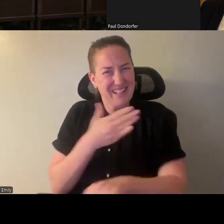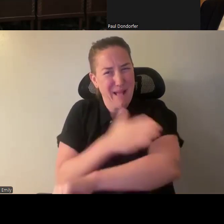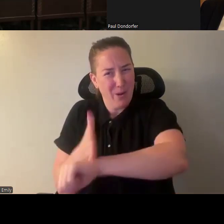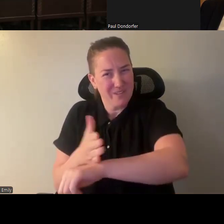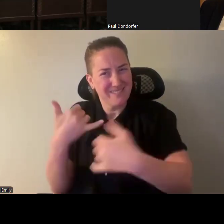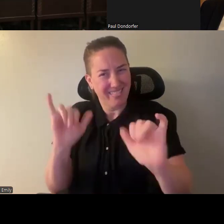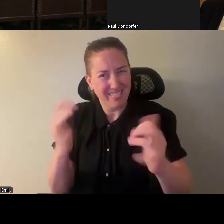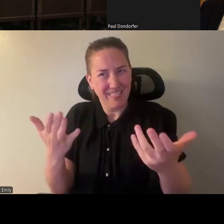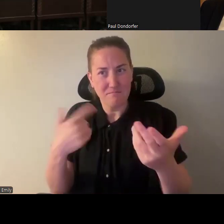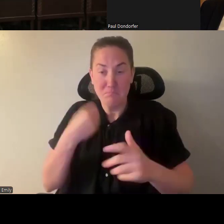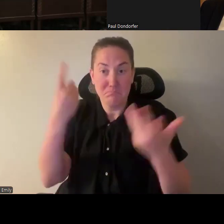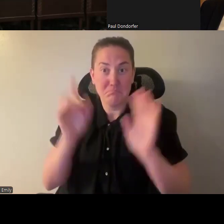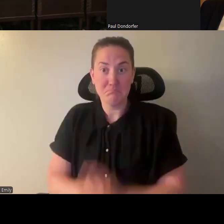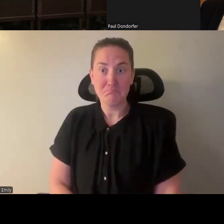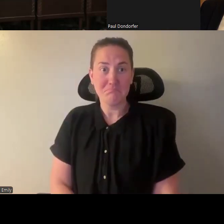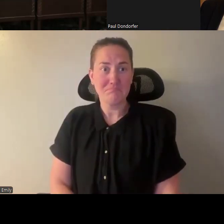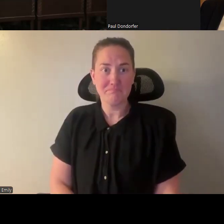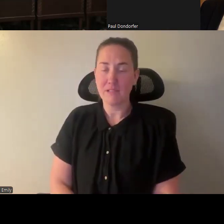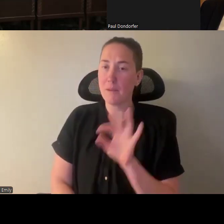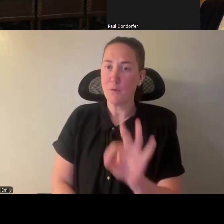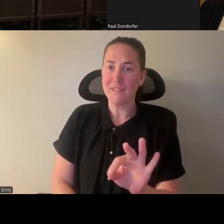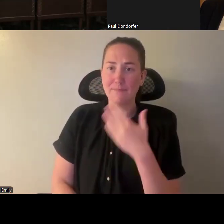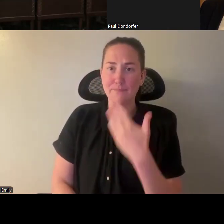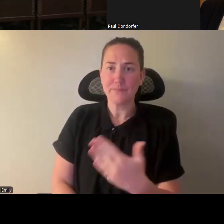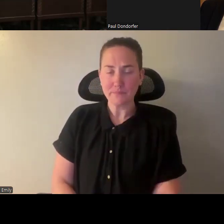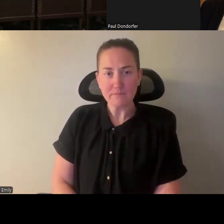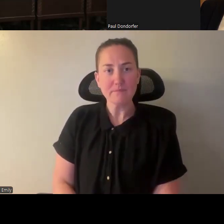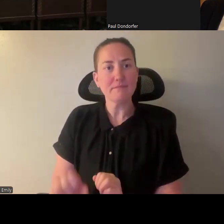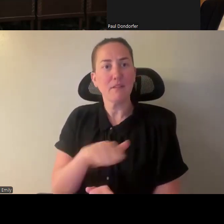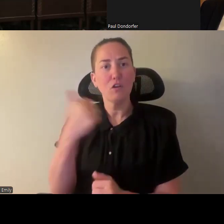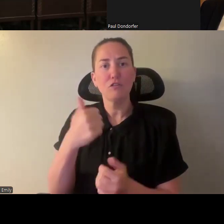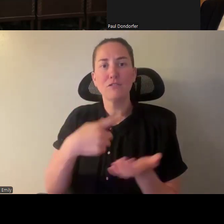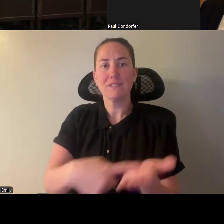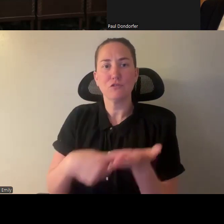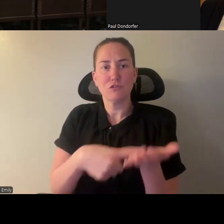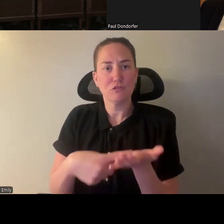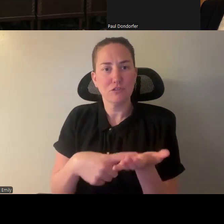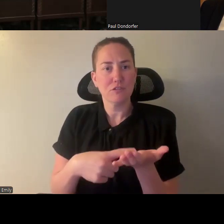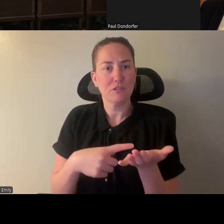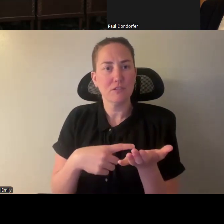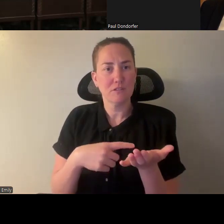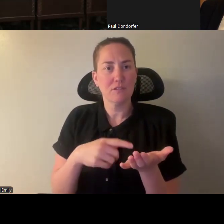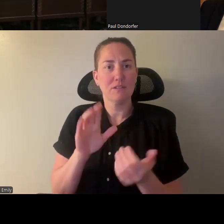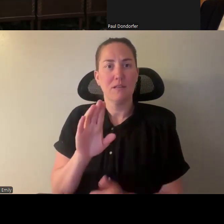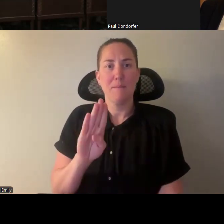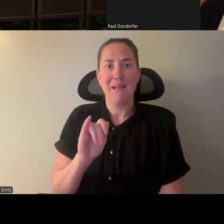uh I understand okay perfect thank you any other discussion legislator Baines and then legislator